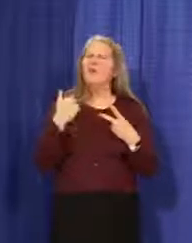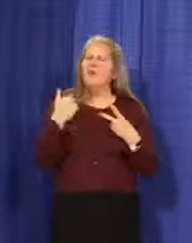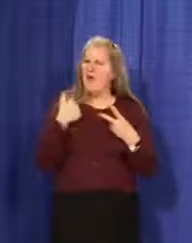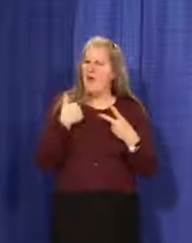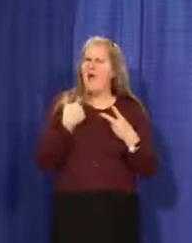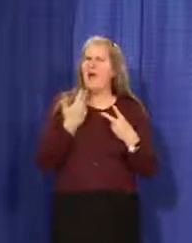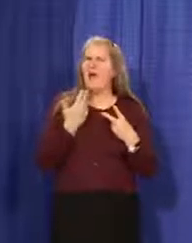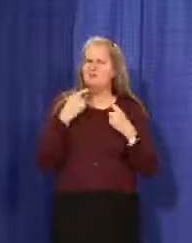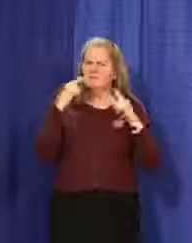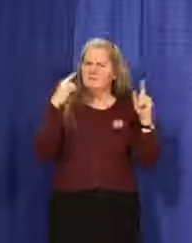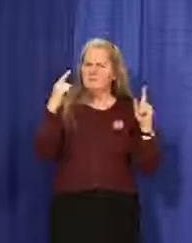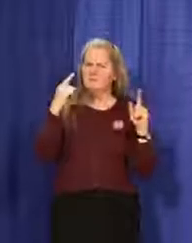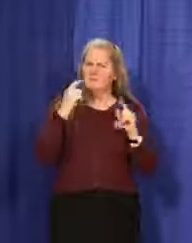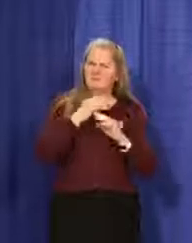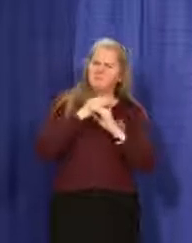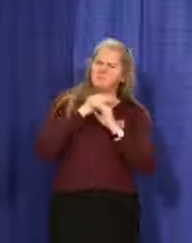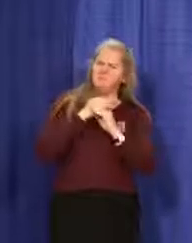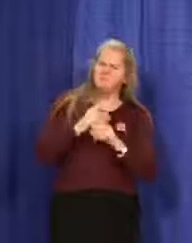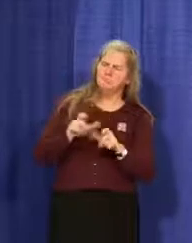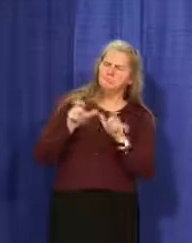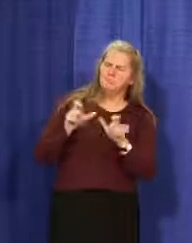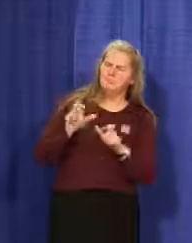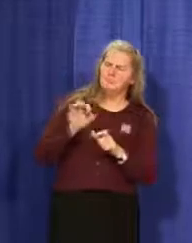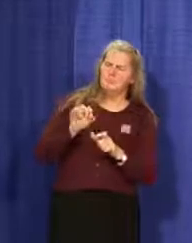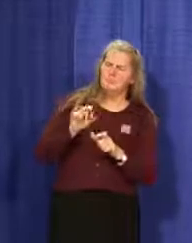relative effectiveness, but when you look at the absolute